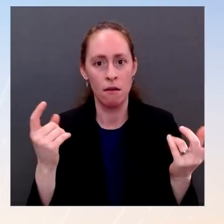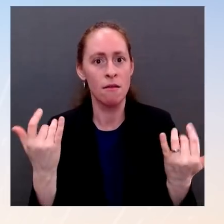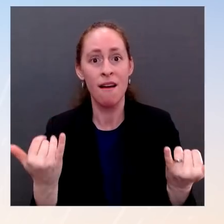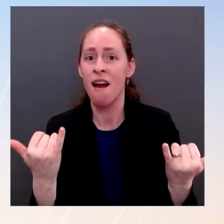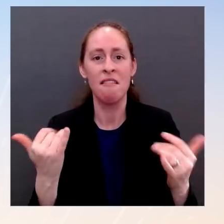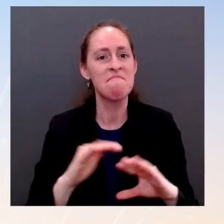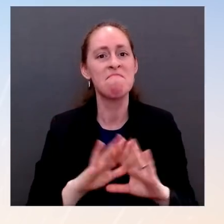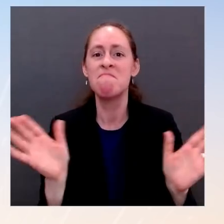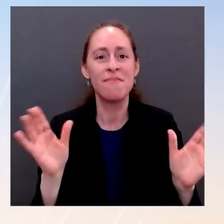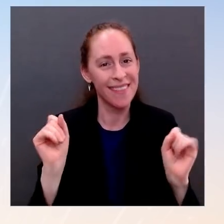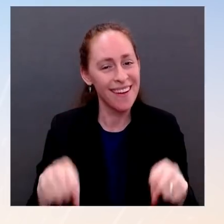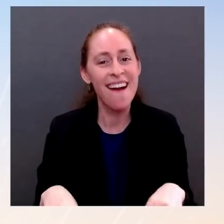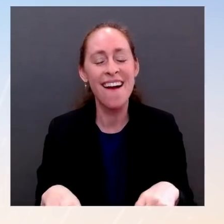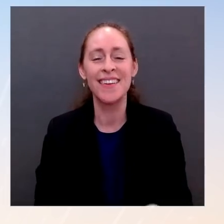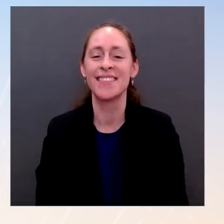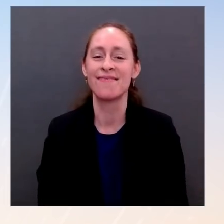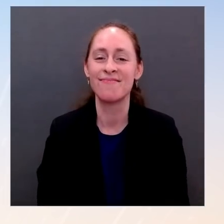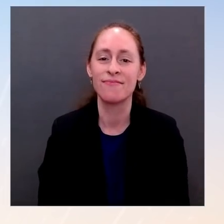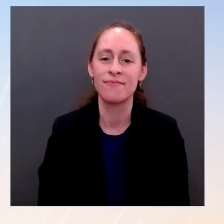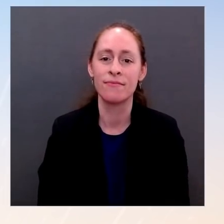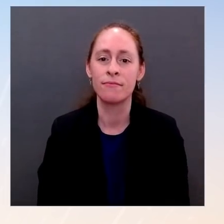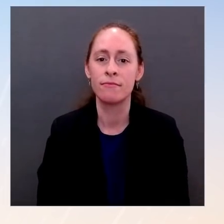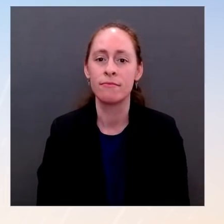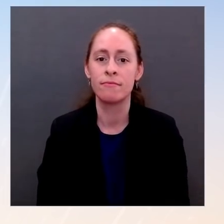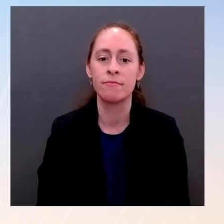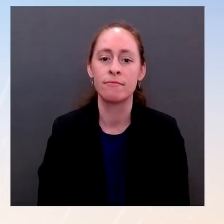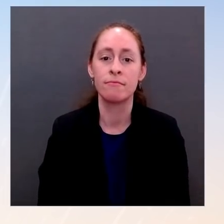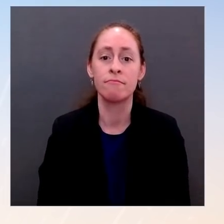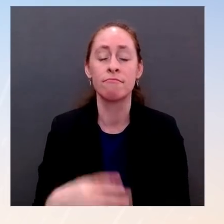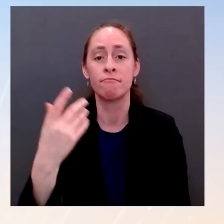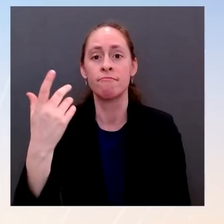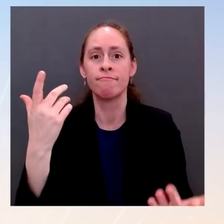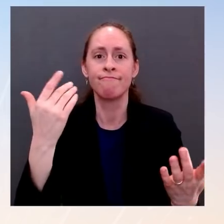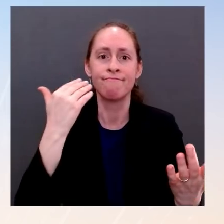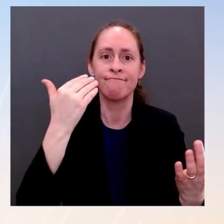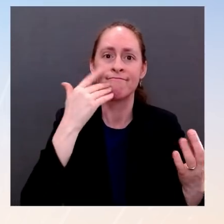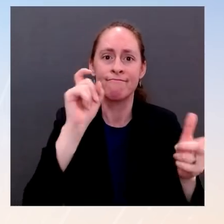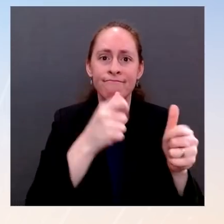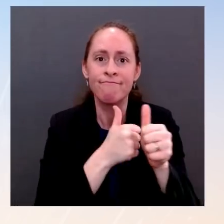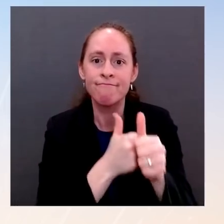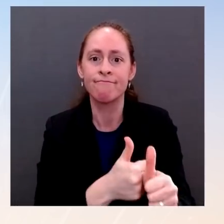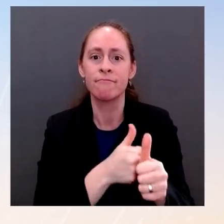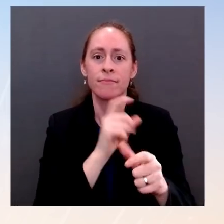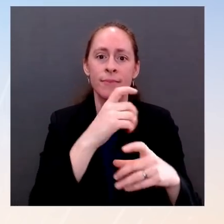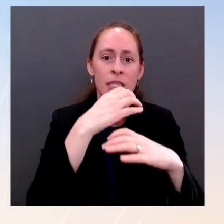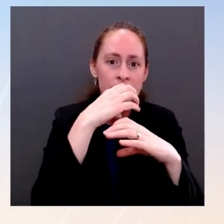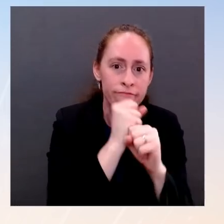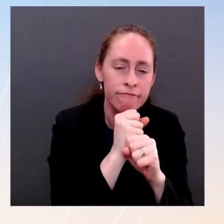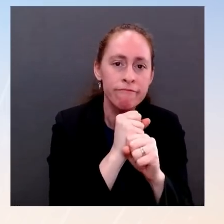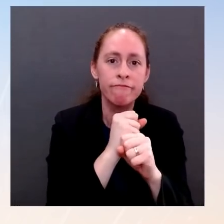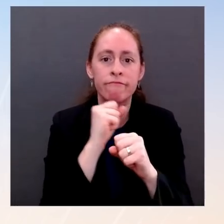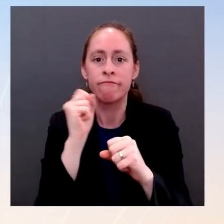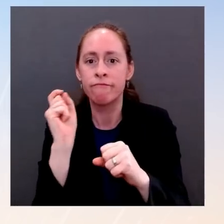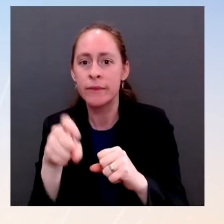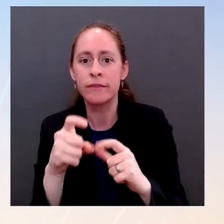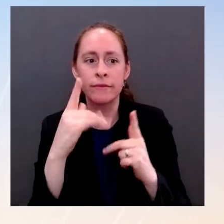They have confiscatory collateral arrangements. They're extractive, in many cases -- in the DRC, for example.